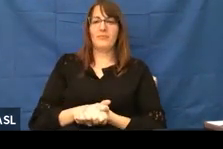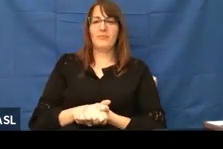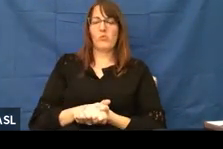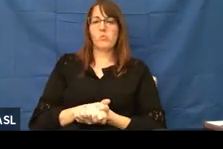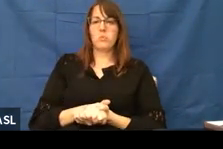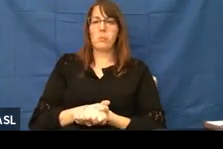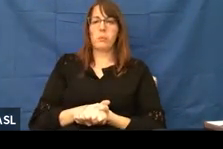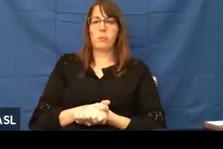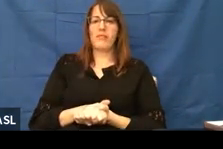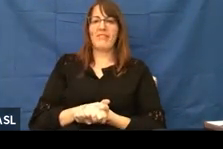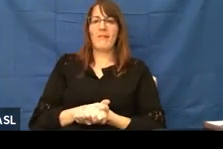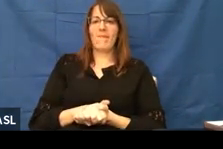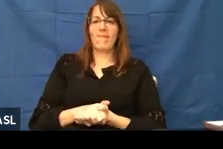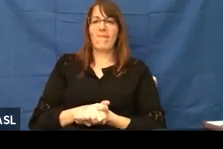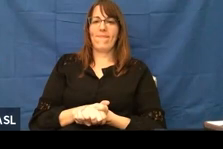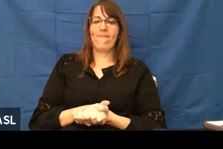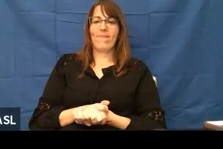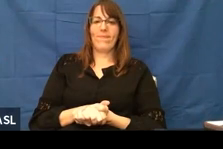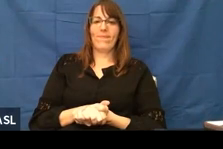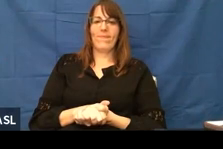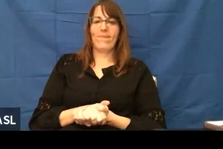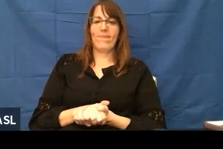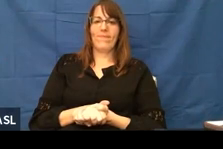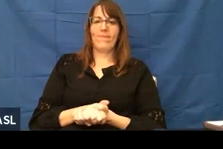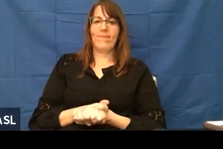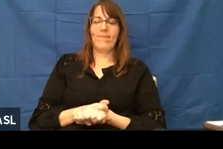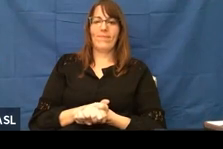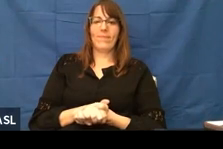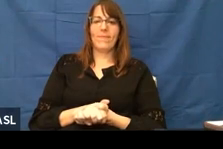Allison Frenzel : Building collaborative documents is a great way to have students interact. I'm